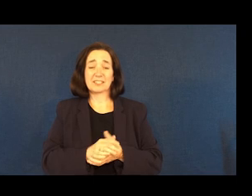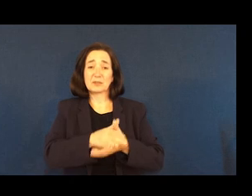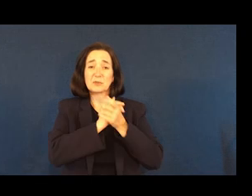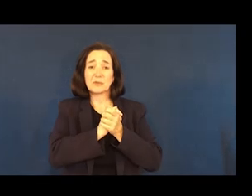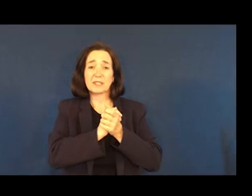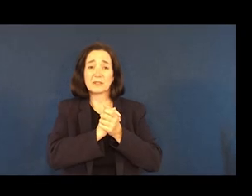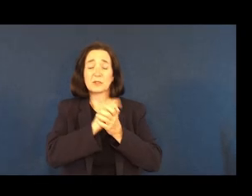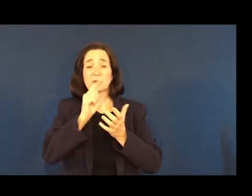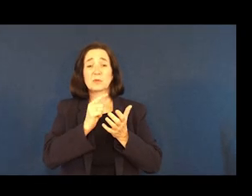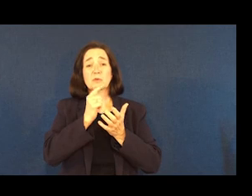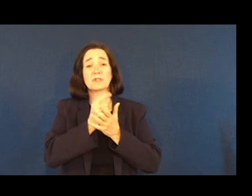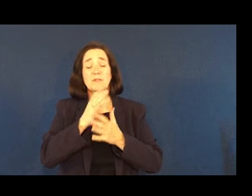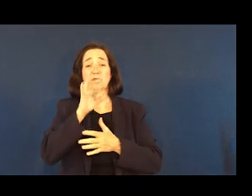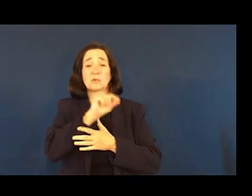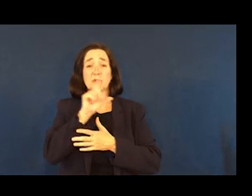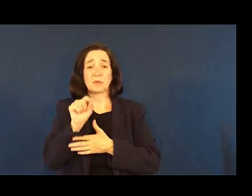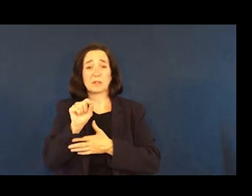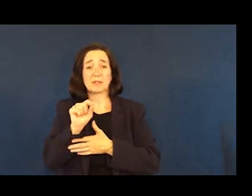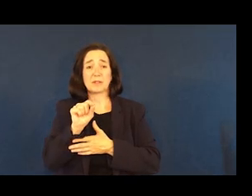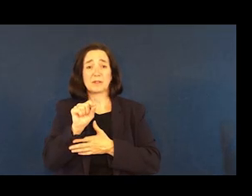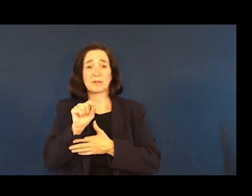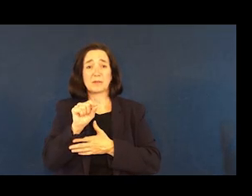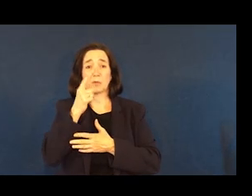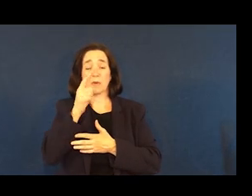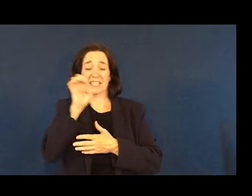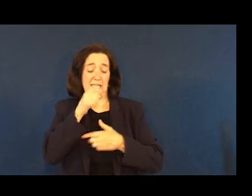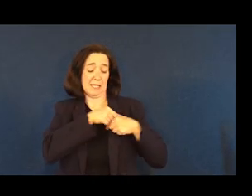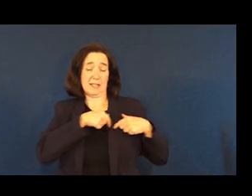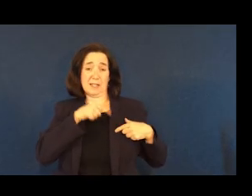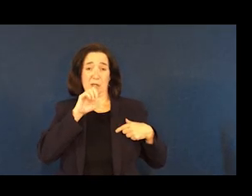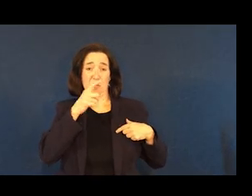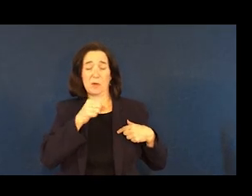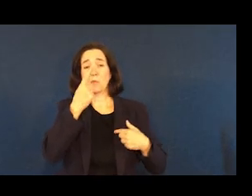There's one E on the logo, one ETSU family, now and forever.